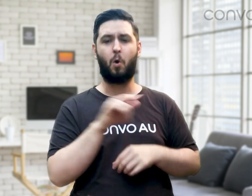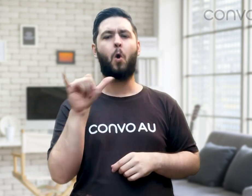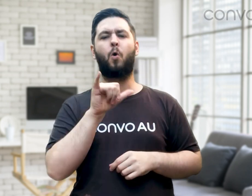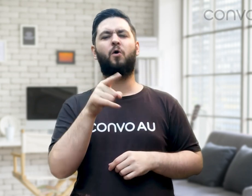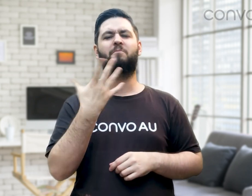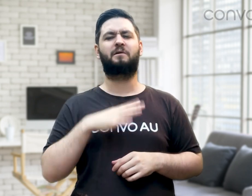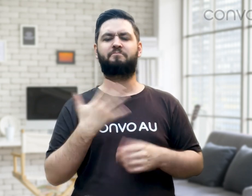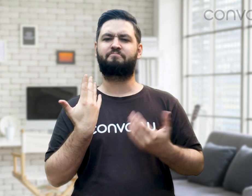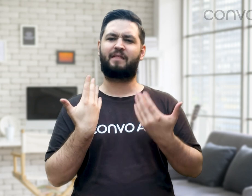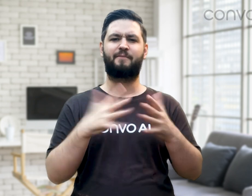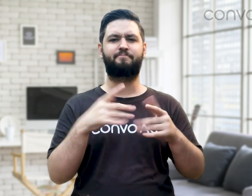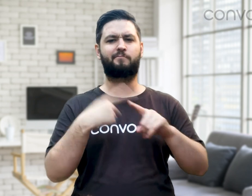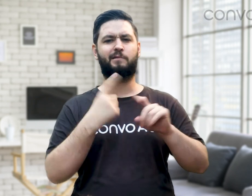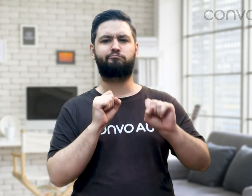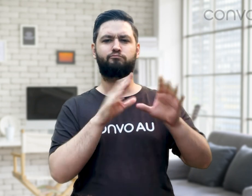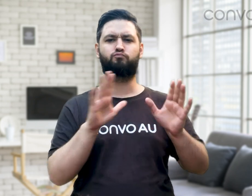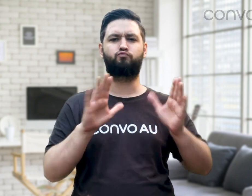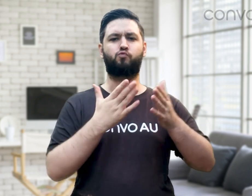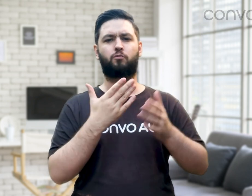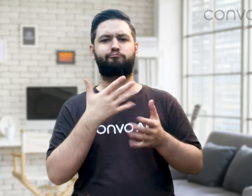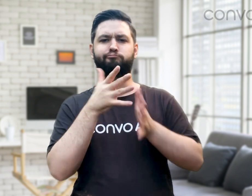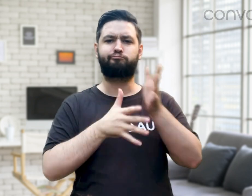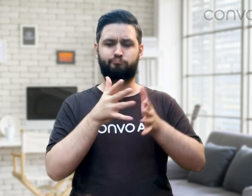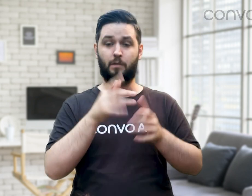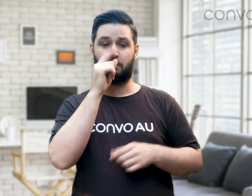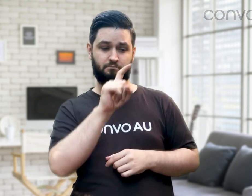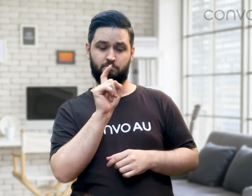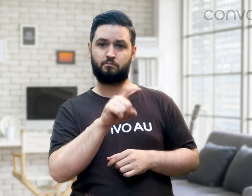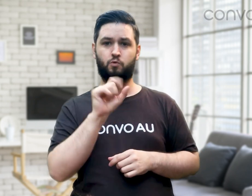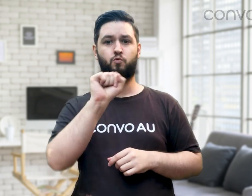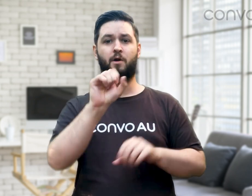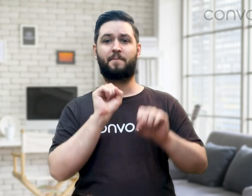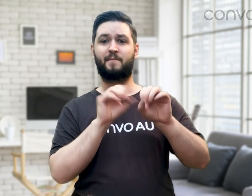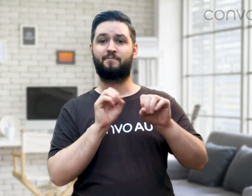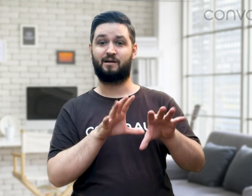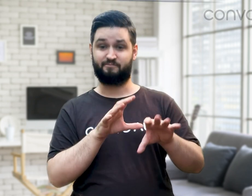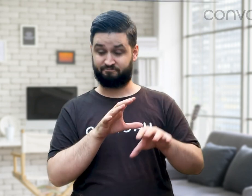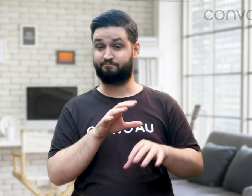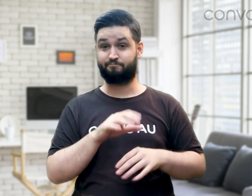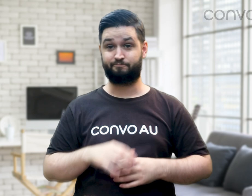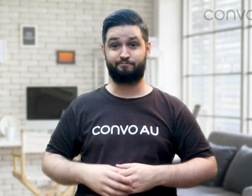Or, if you’d like to leave a short video message, you can do so via the “Your Feedback” option.